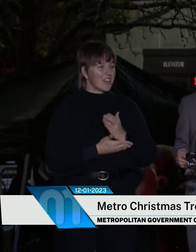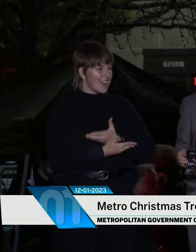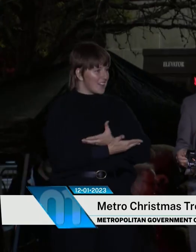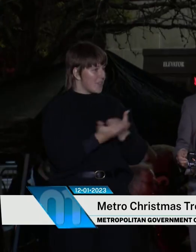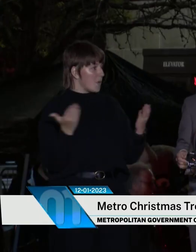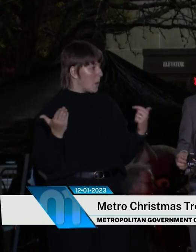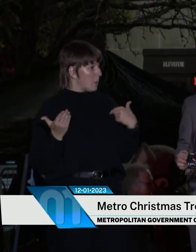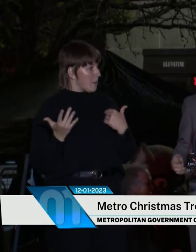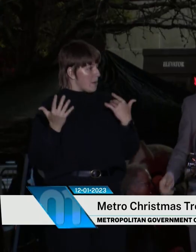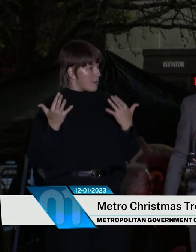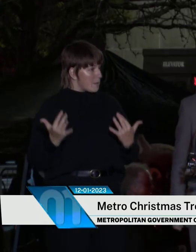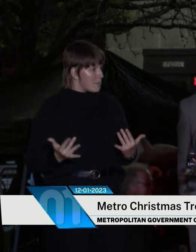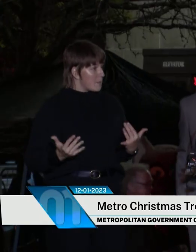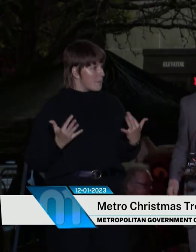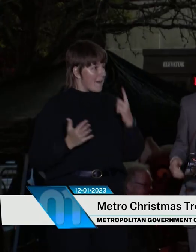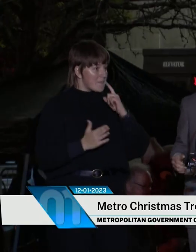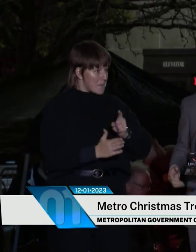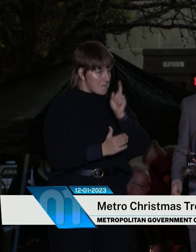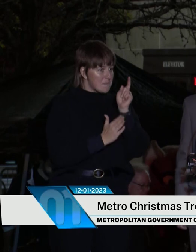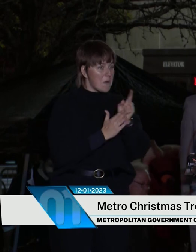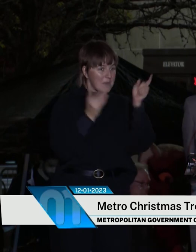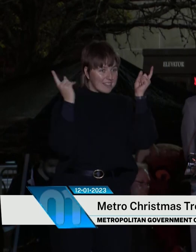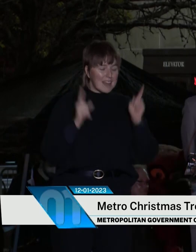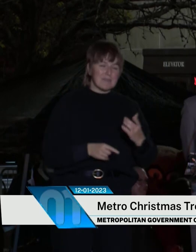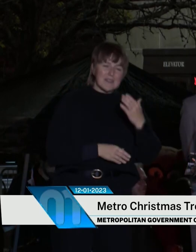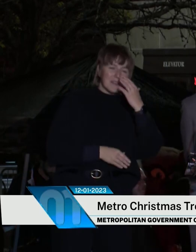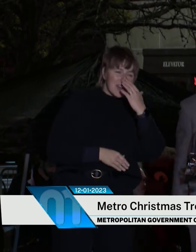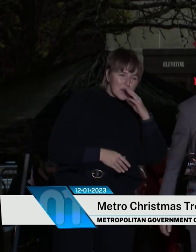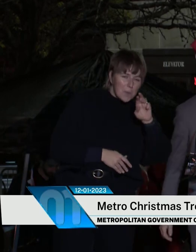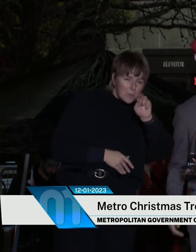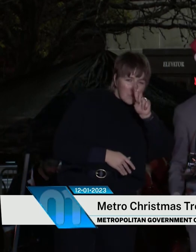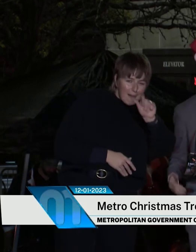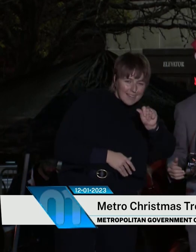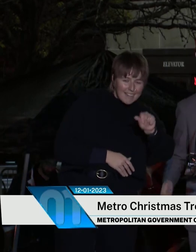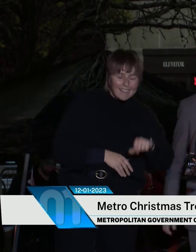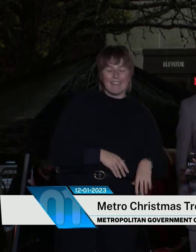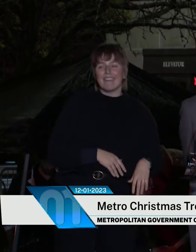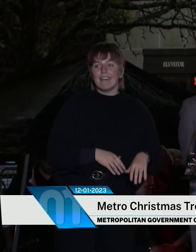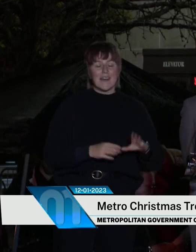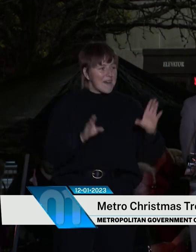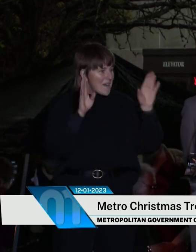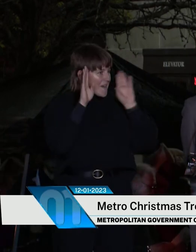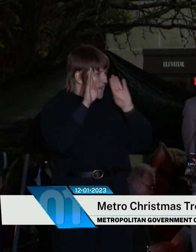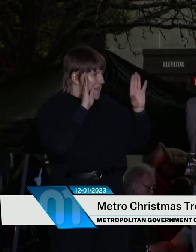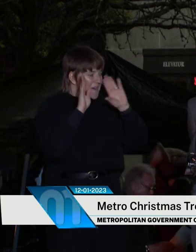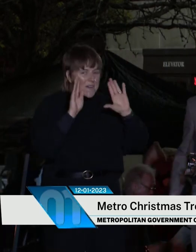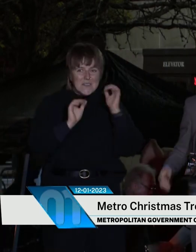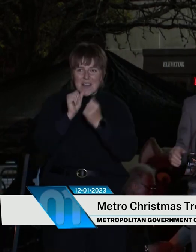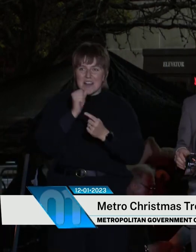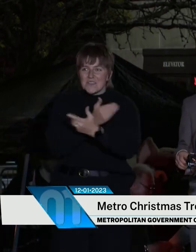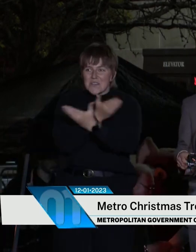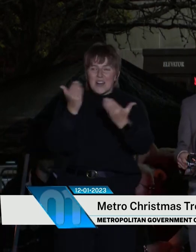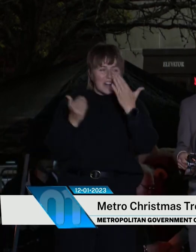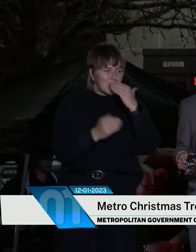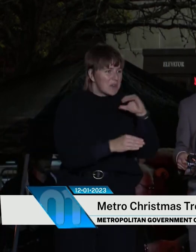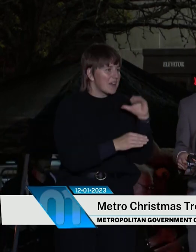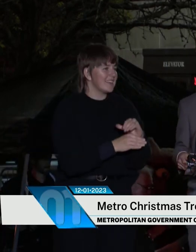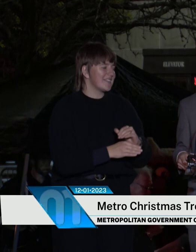RIGHT, EVERYBODY. IT IS BASICALLY THE MOMENT WE'VE ALL BEEN WAITING FOR. THANK YOU,